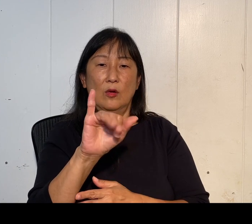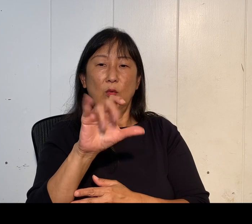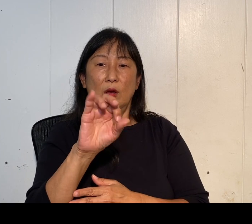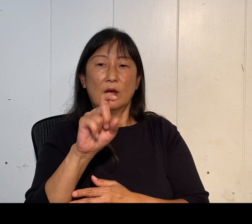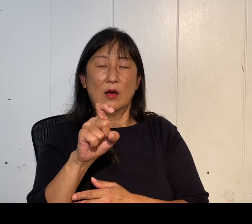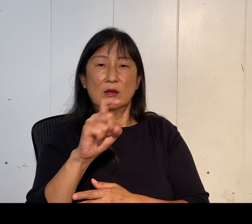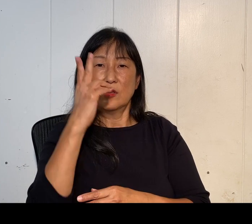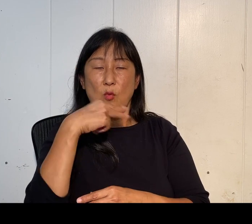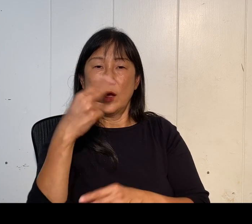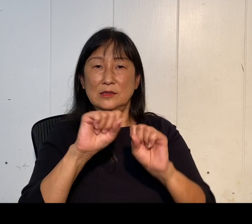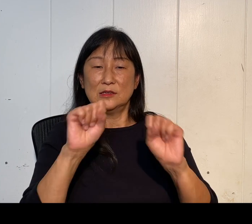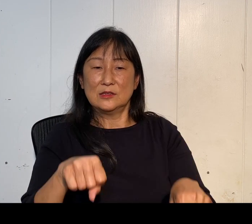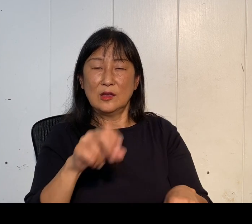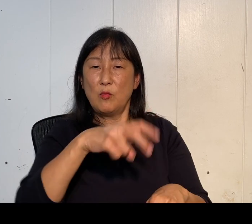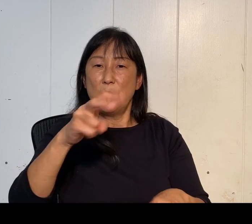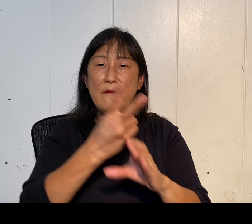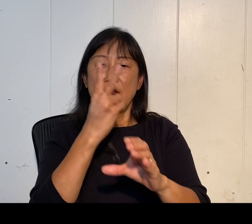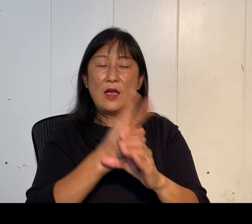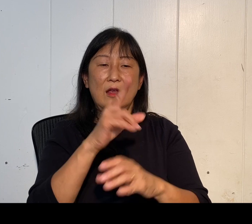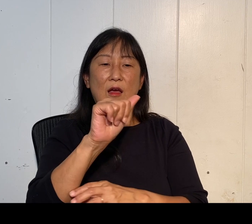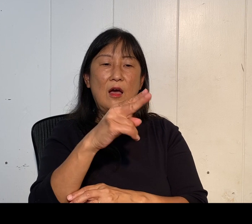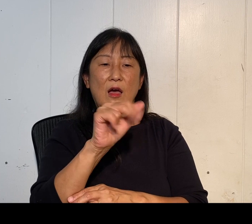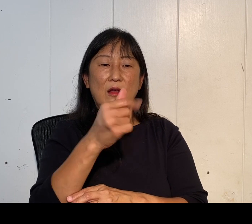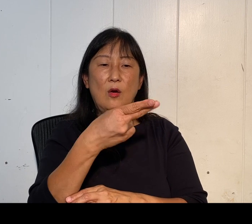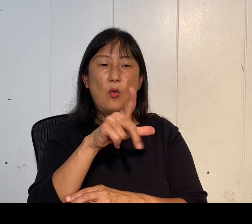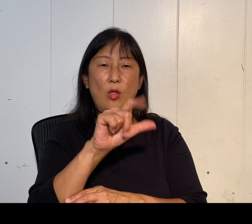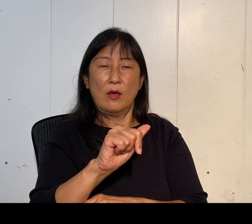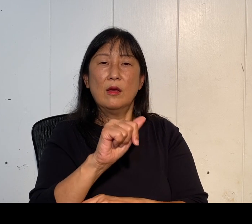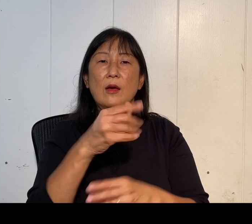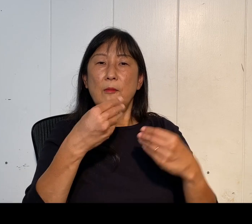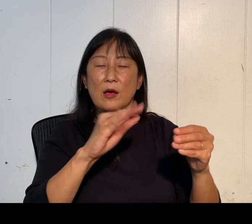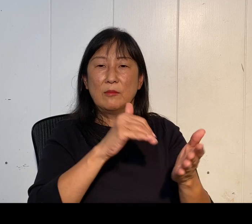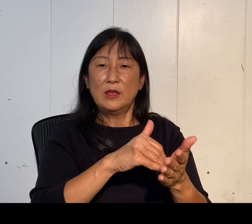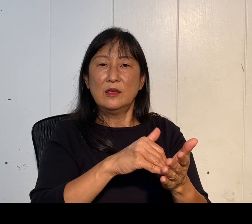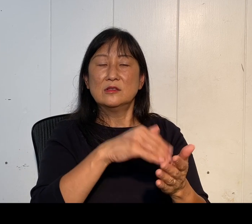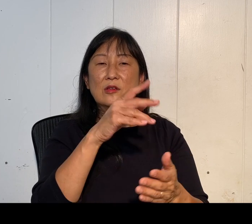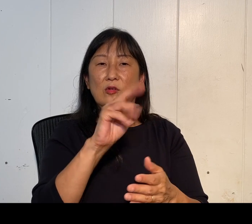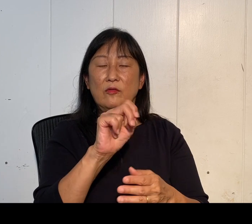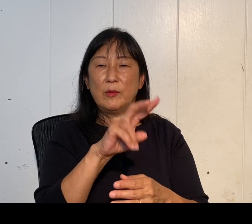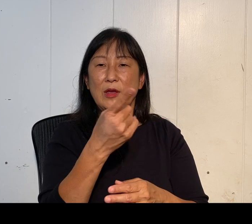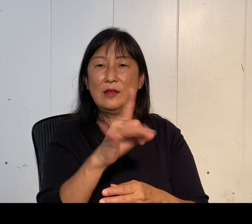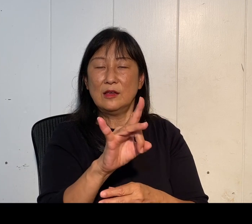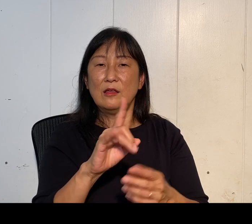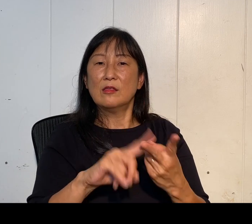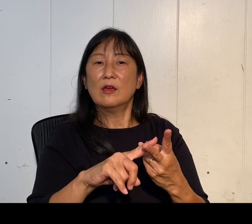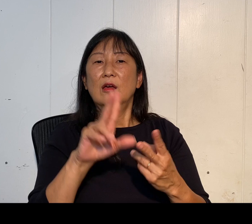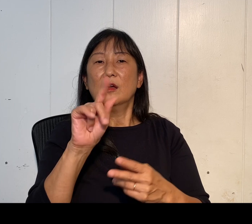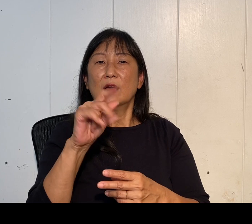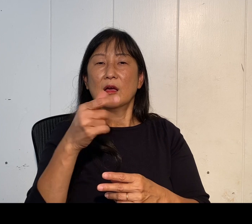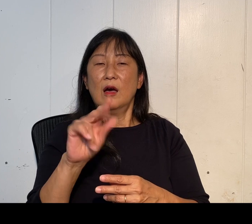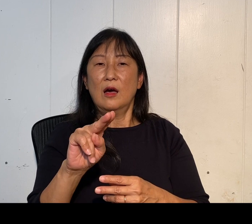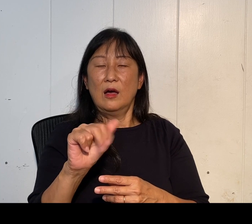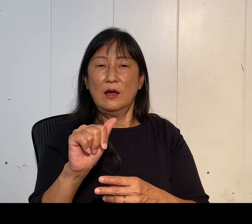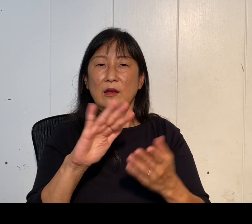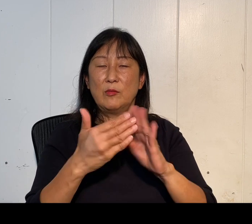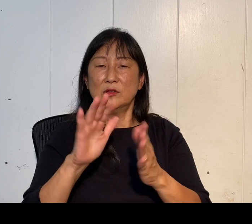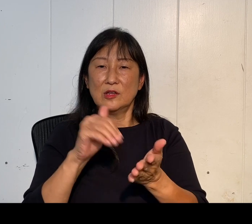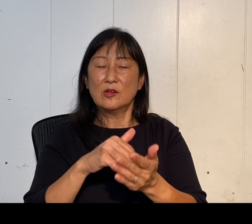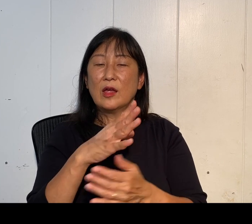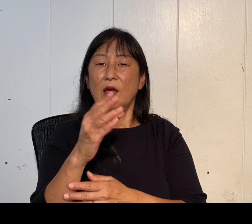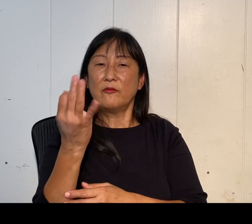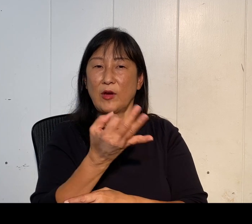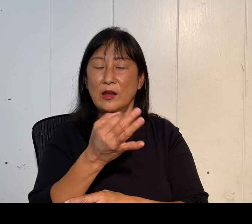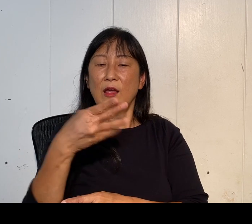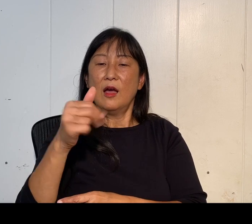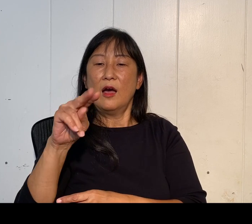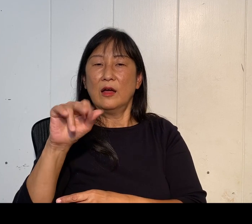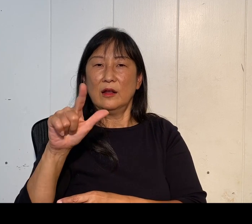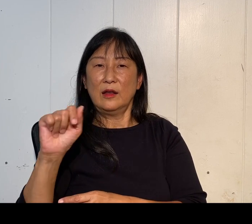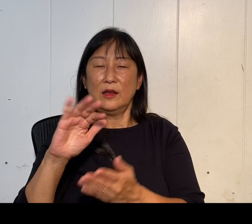The Wilcox/Hawaii Health Systems mobile van will be at the Anahola Marketplace this Thursday, November 18, the Kekaha Nighborhood Center on Friday, and Hanalei Neighborhood Center on